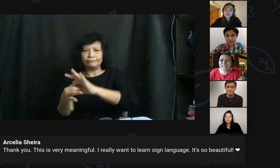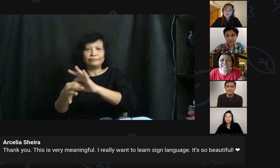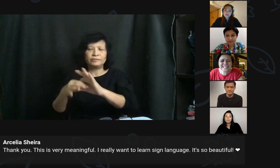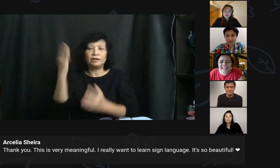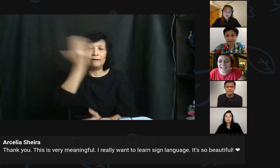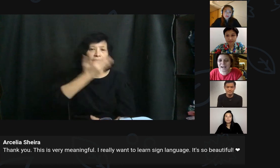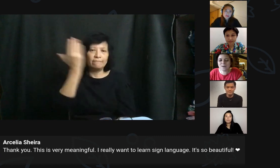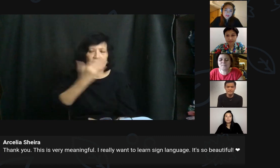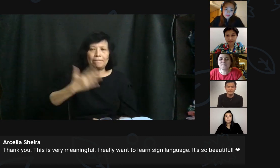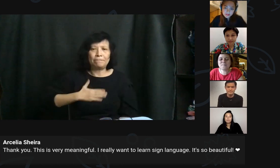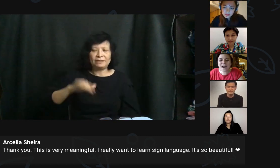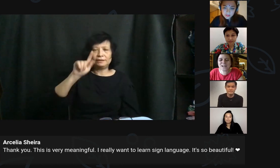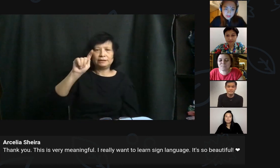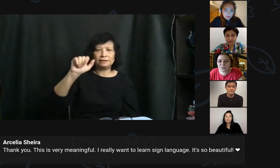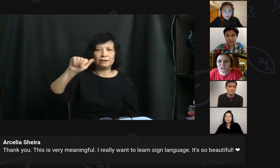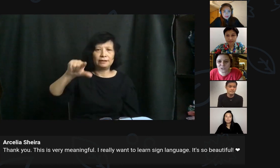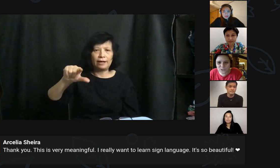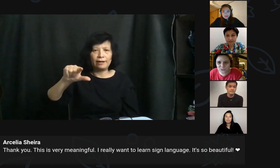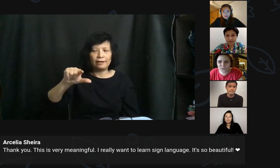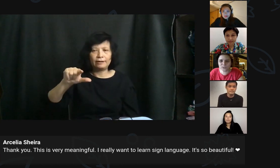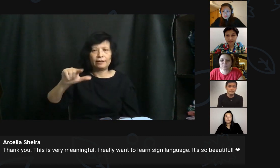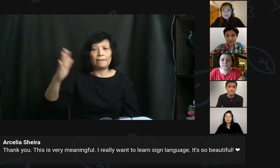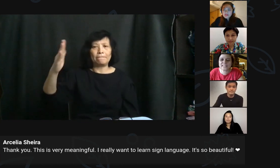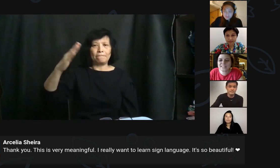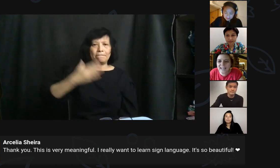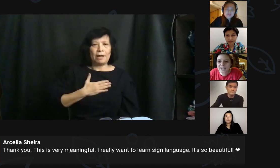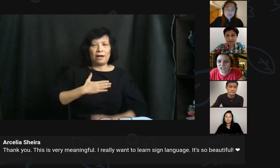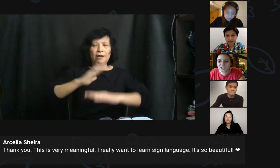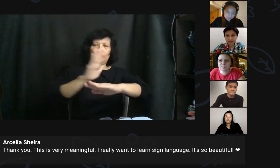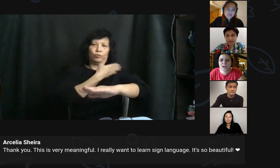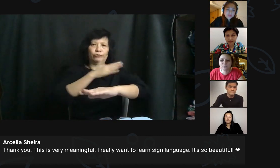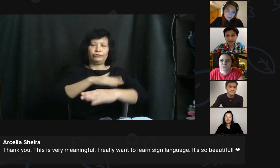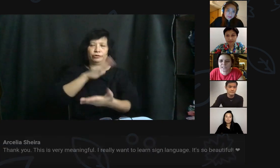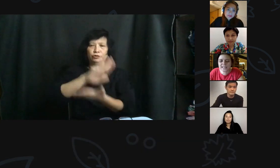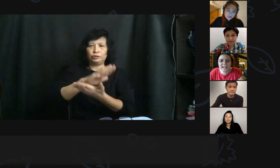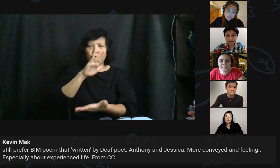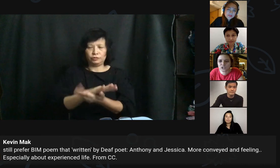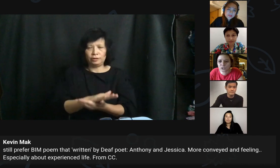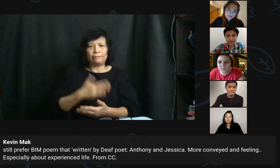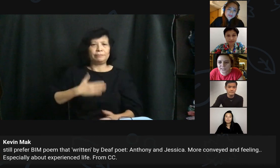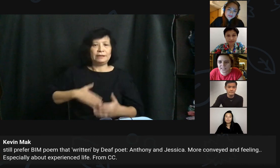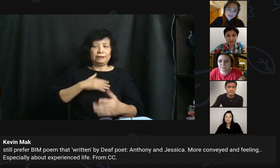Please tag My Poetry School. Please tag Sheena Baharudin, Ana Jonessy.